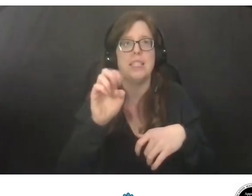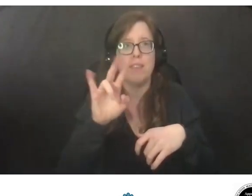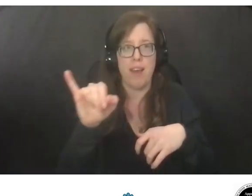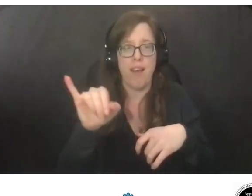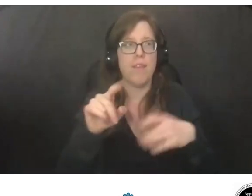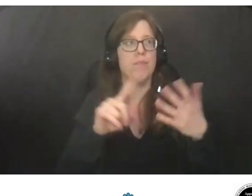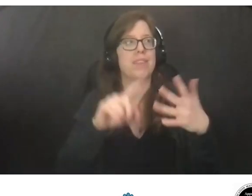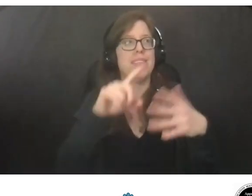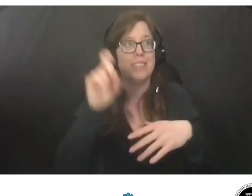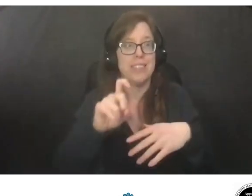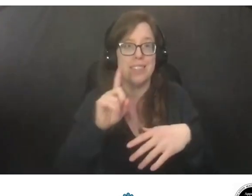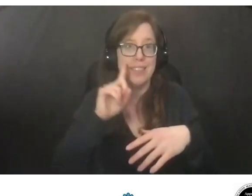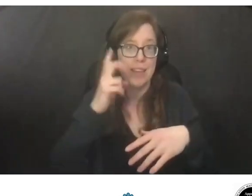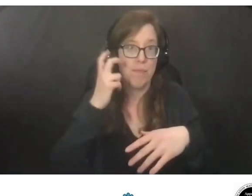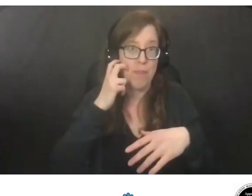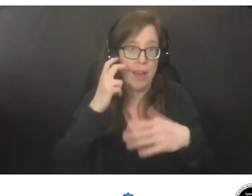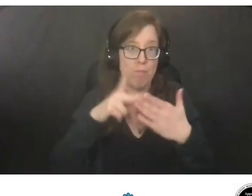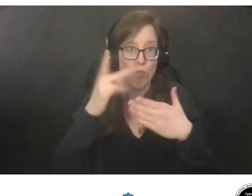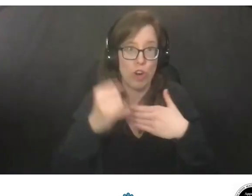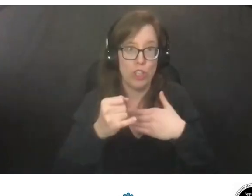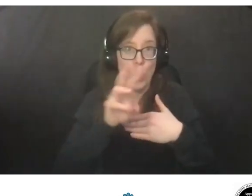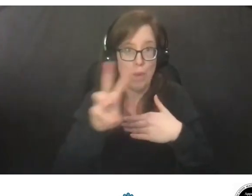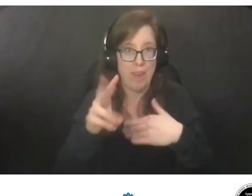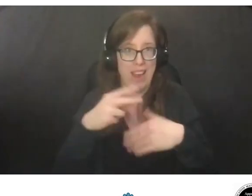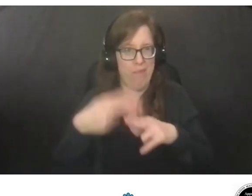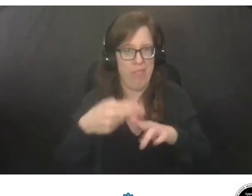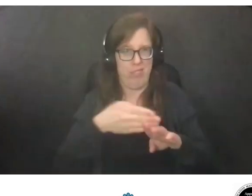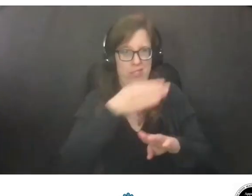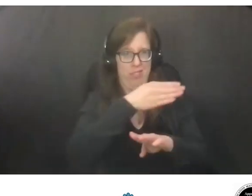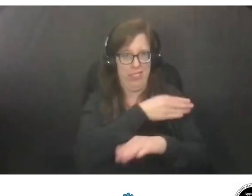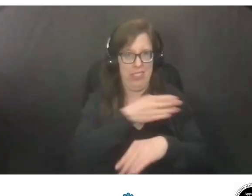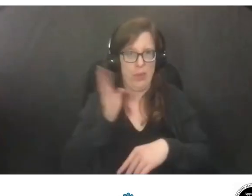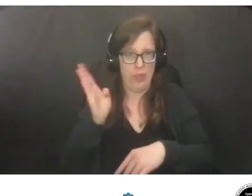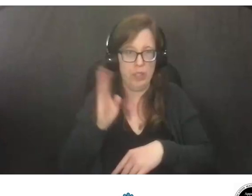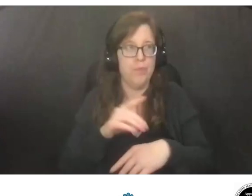The Texas Deafblind Project website that I mentioned earlier. And then